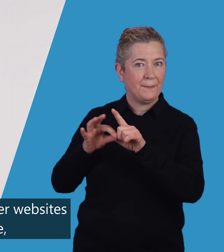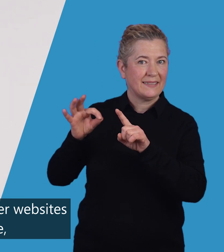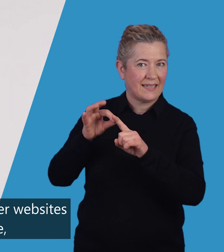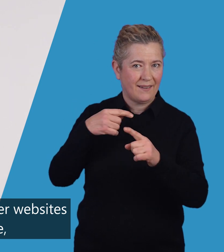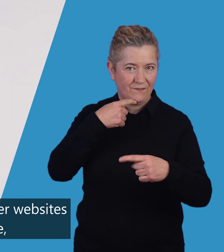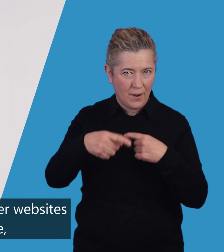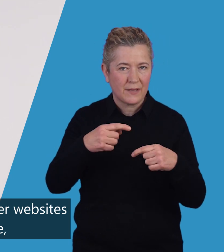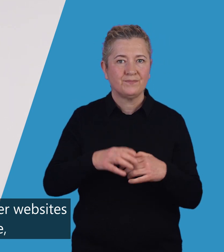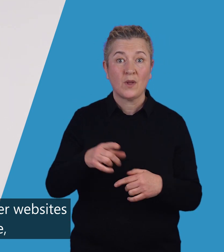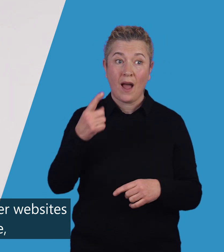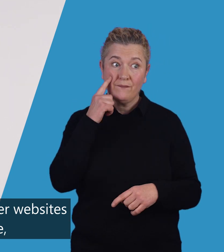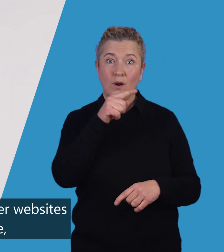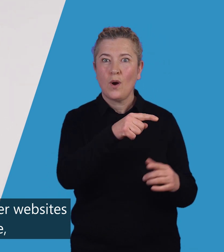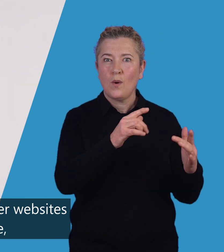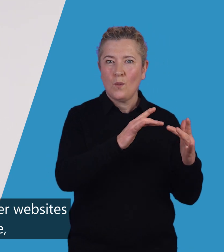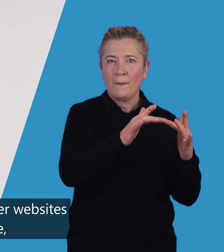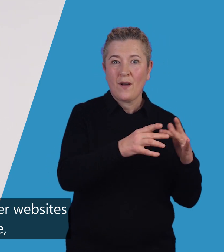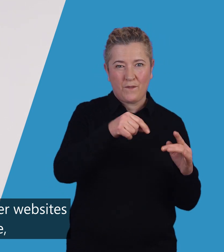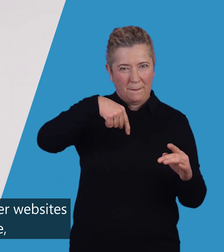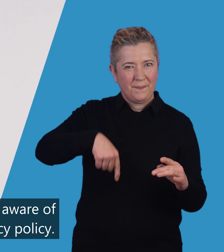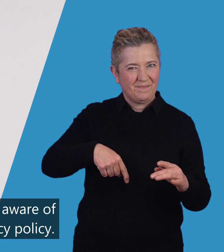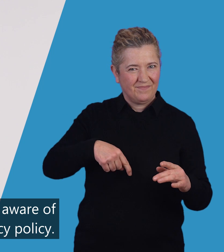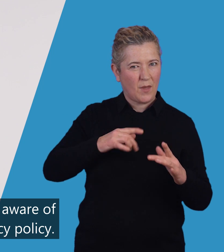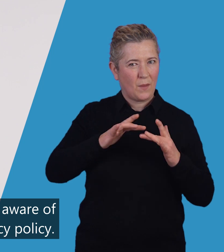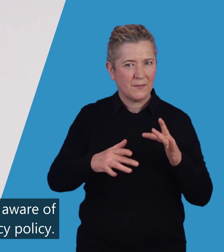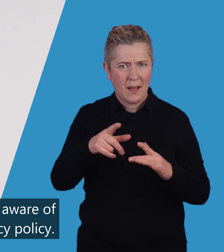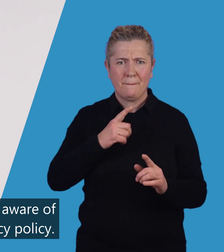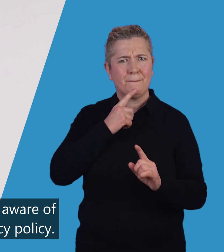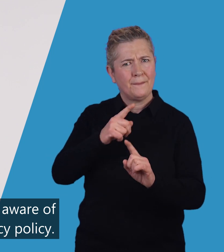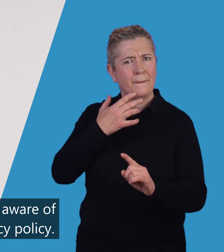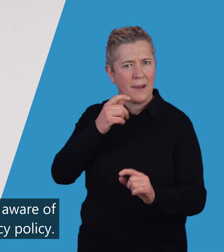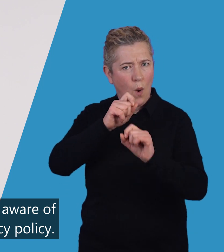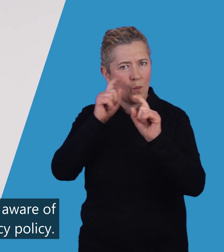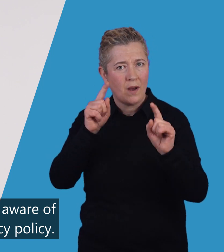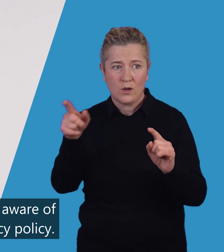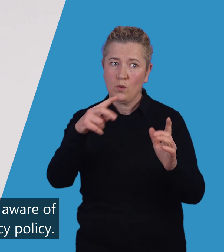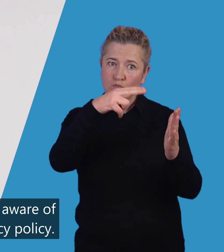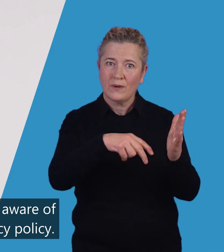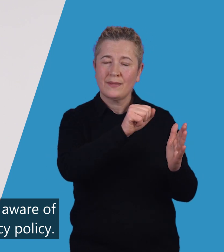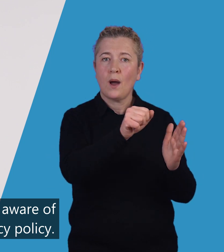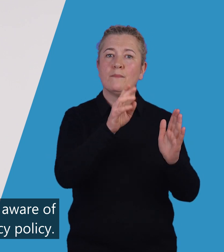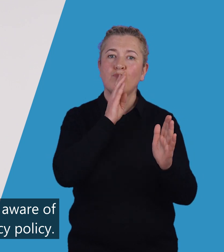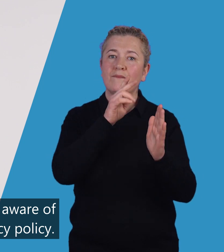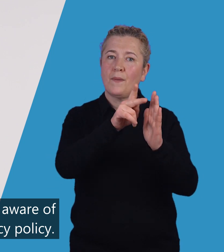Finally, if you visit other websites from this site, we advise you to be aware of and read their privacy policy.